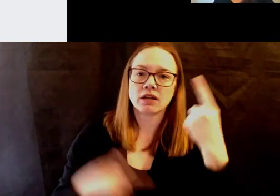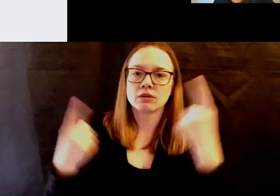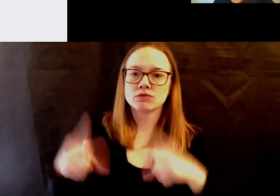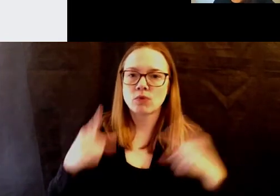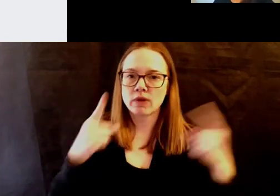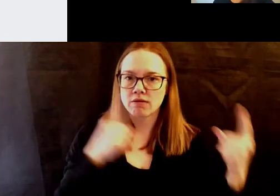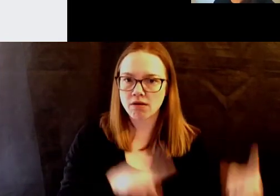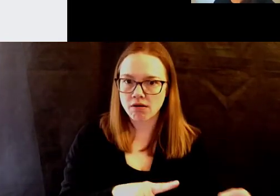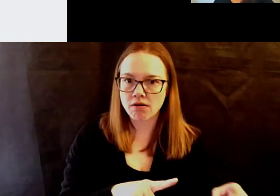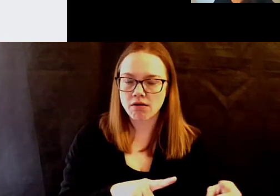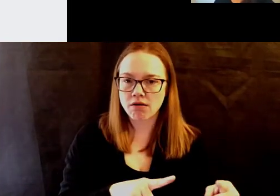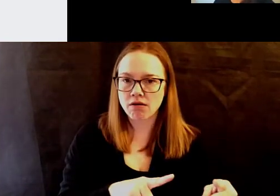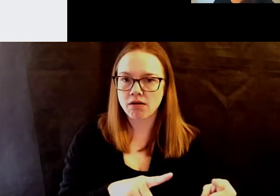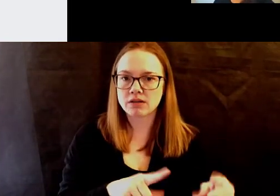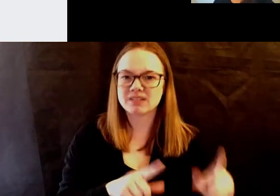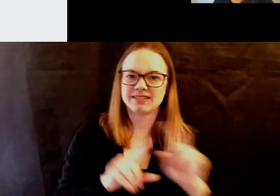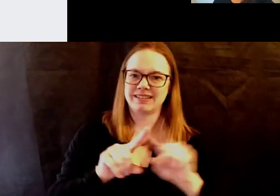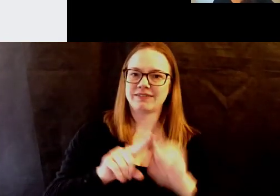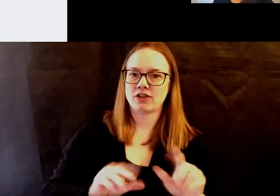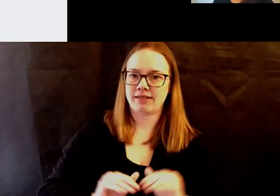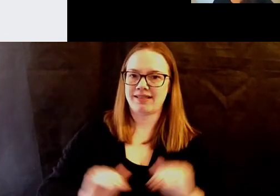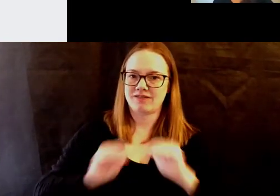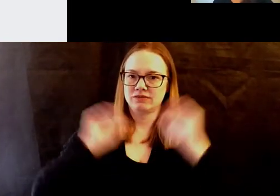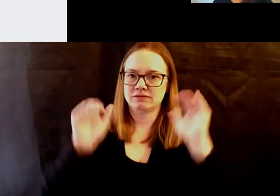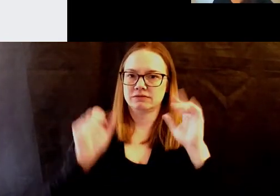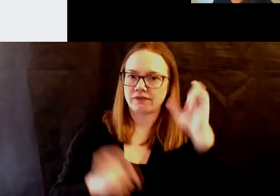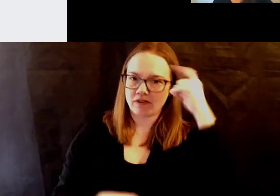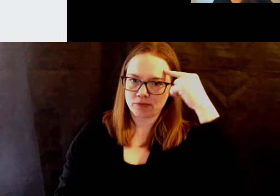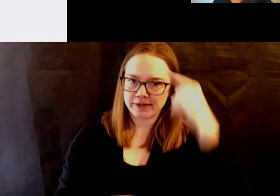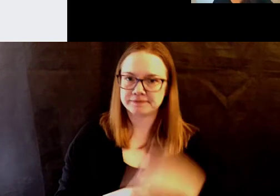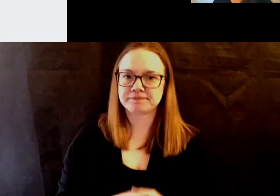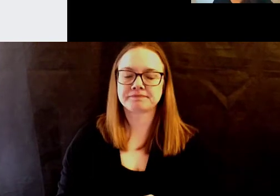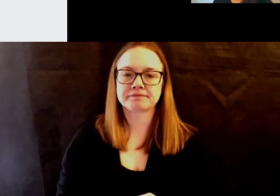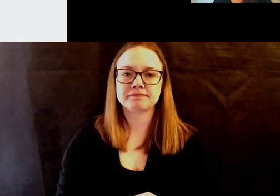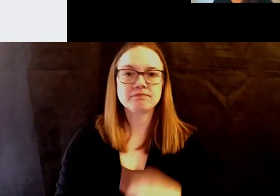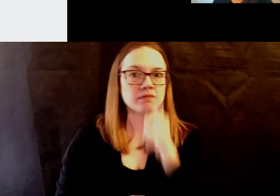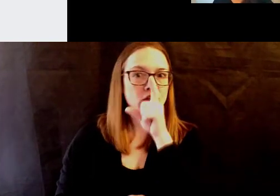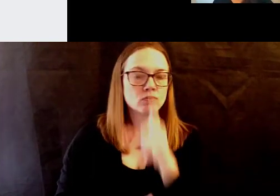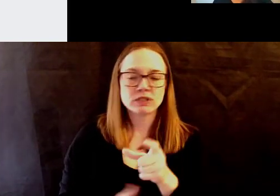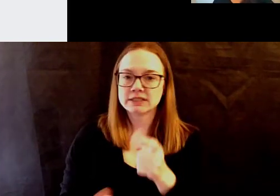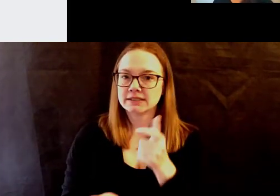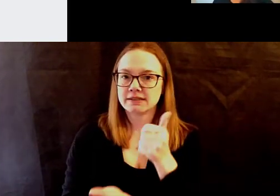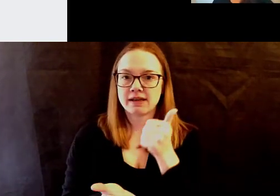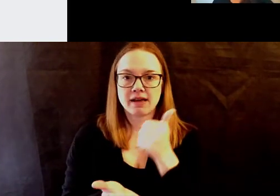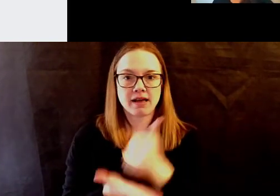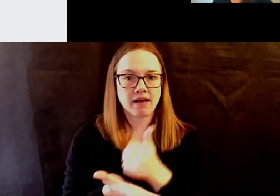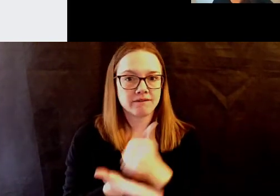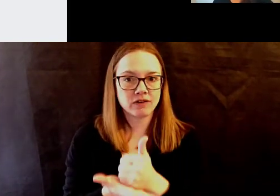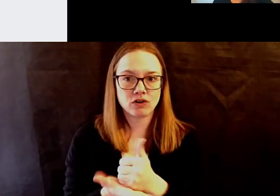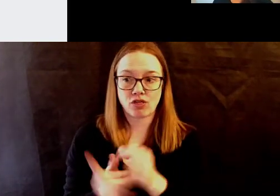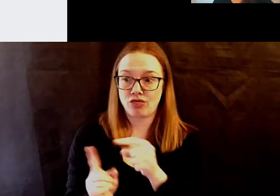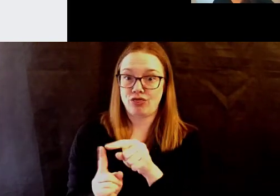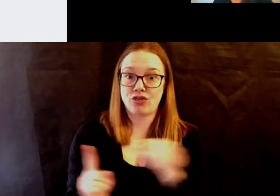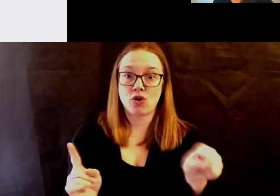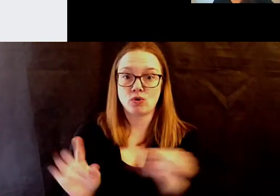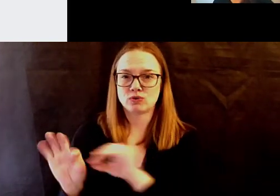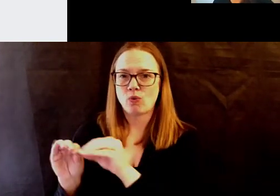it's really helpful in that they really can direct you to when you might need to make the time